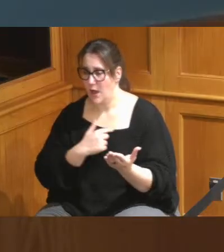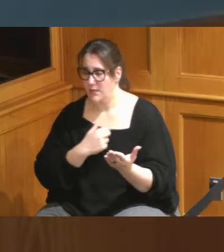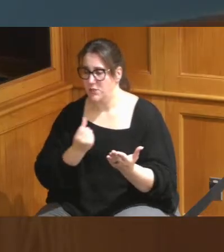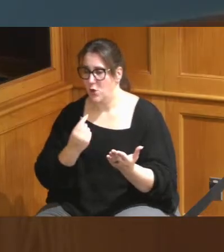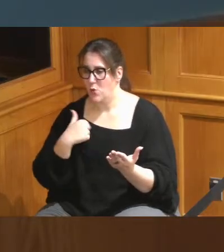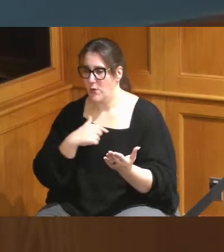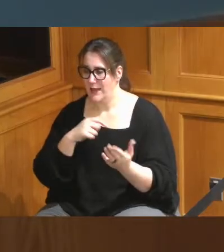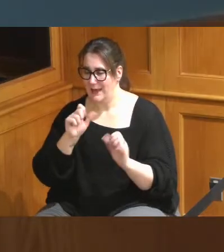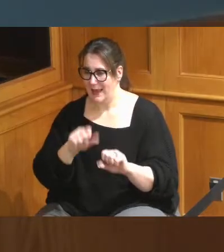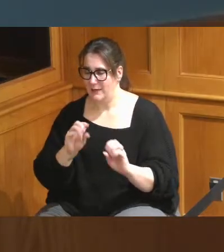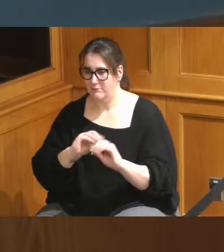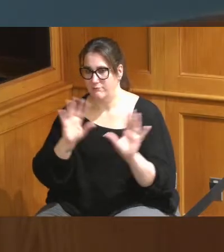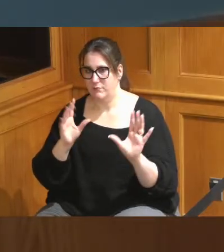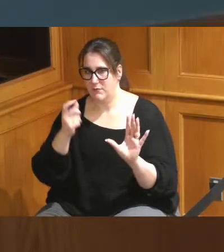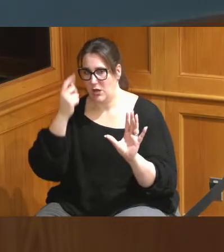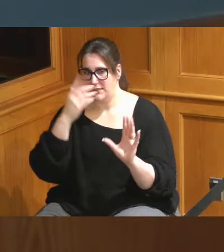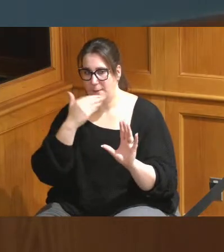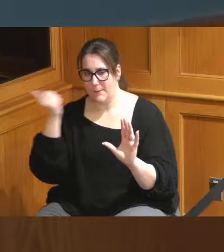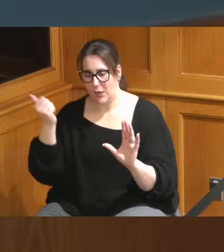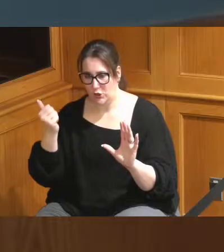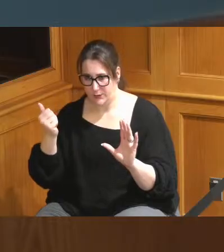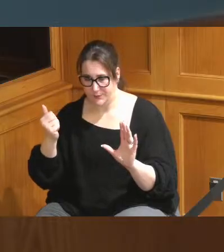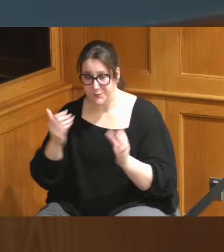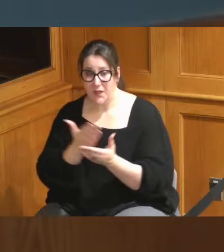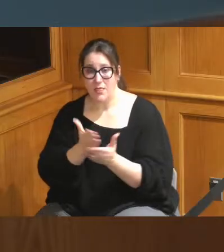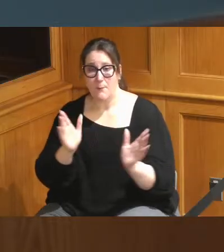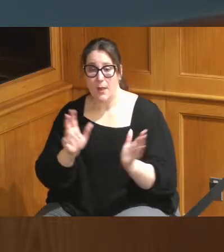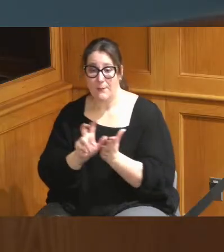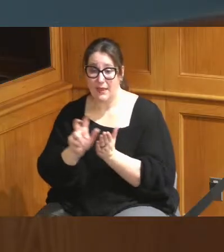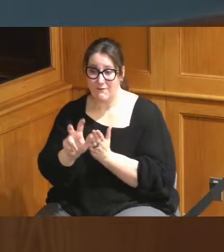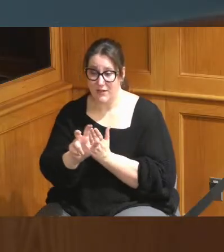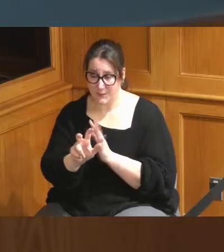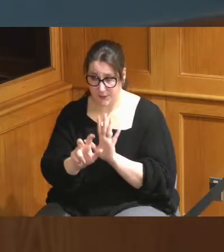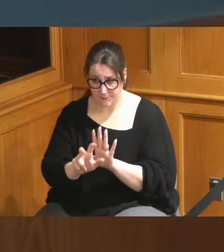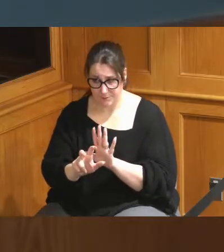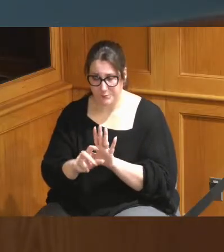and and I do want to emphasize that the public investment is the guts. It's the infrastructure.